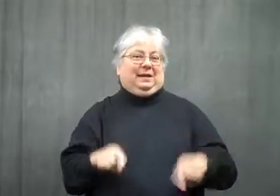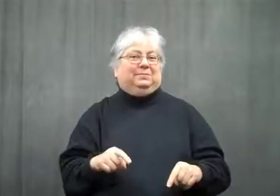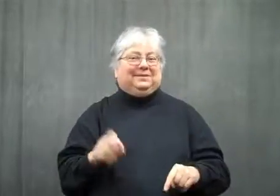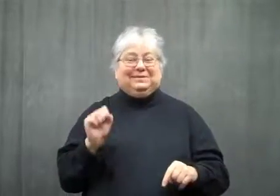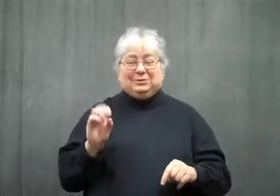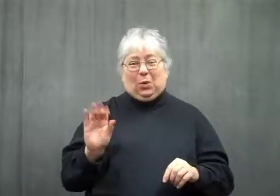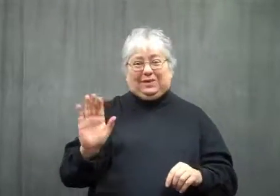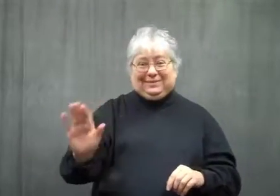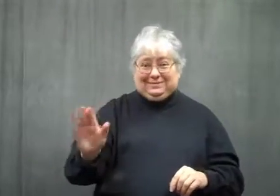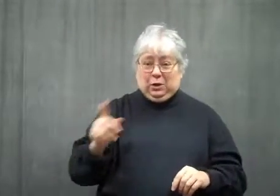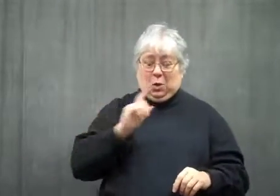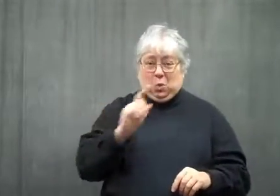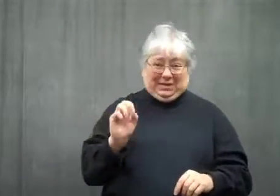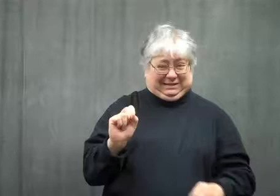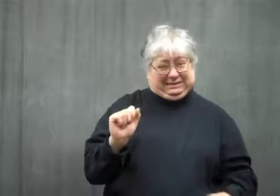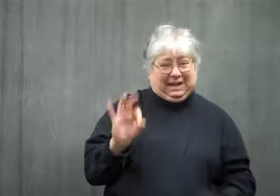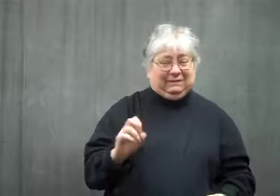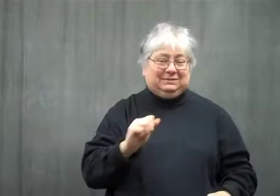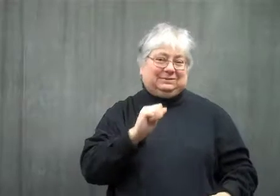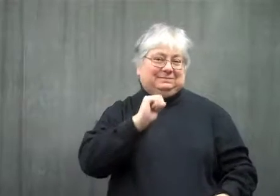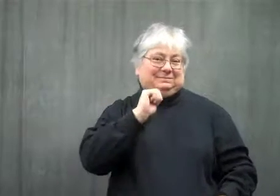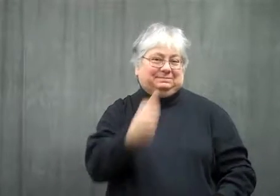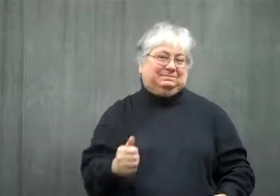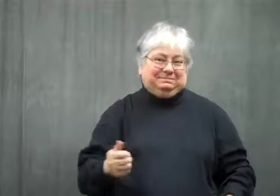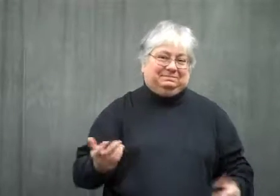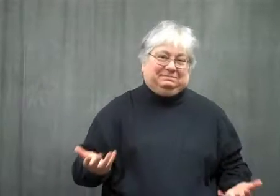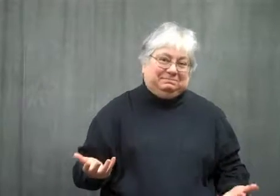It's not totally safe to take them.